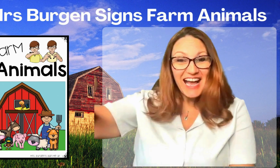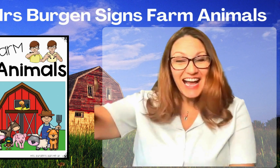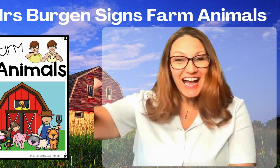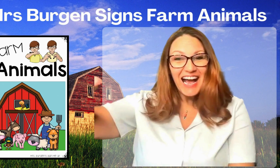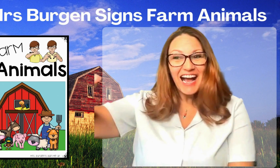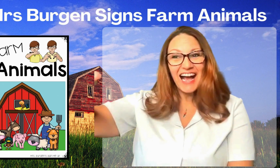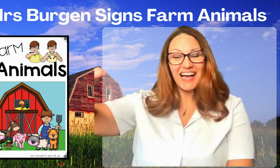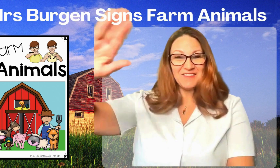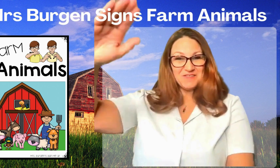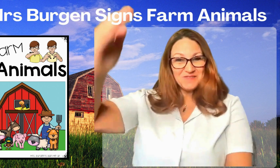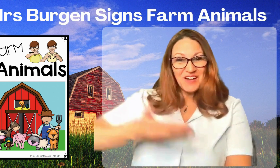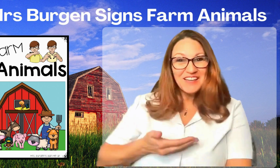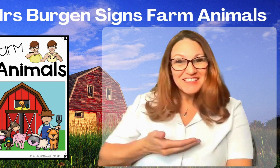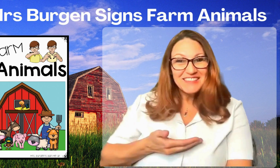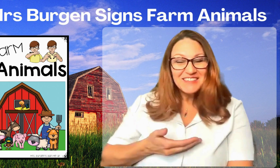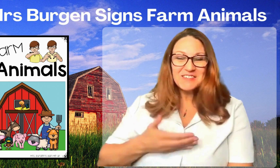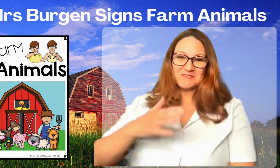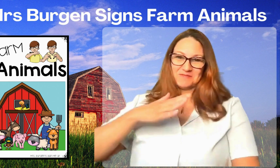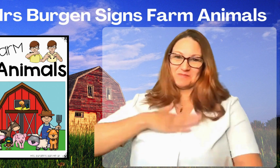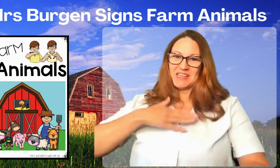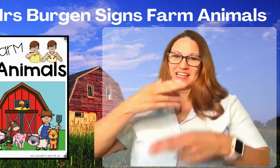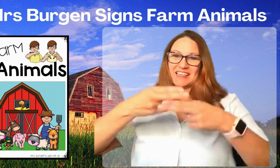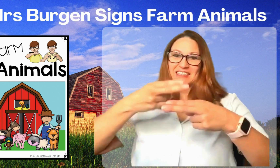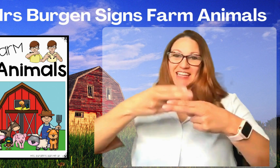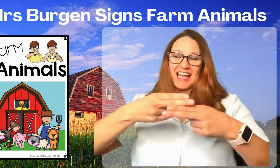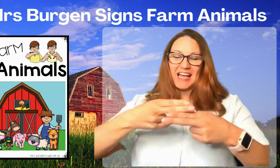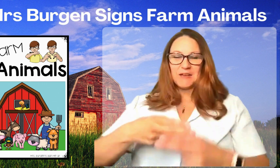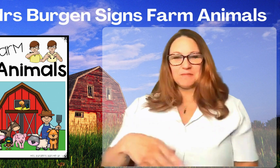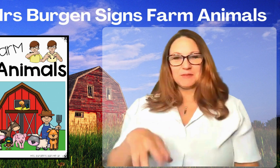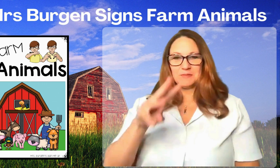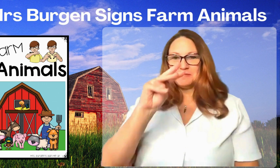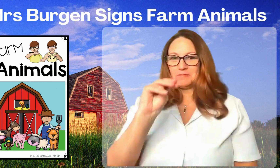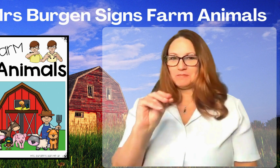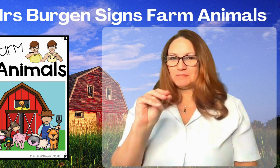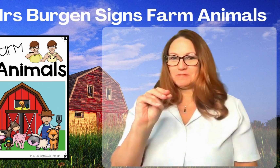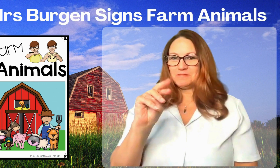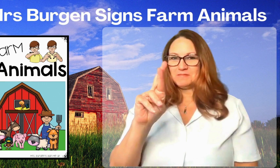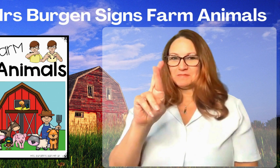hi welcome my name is